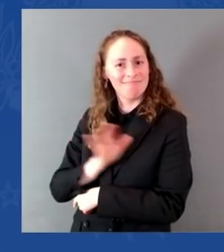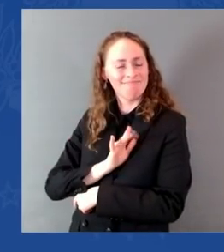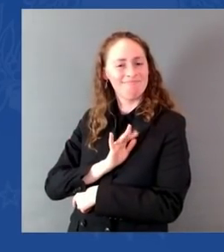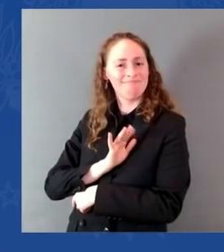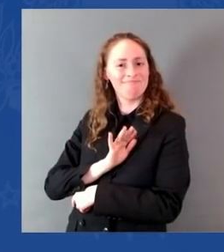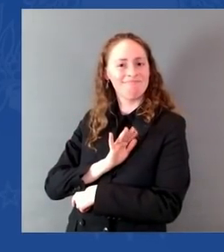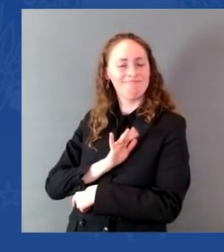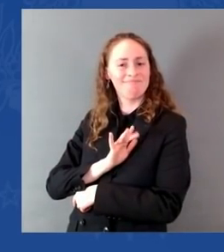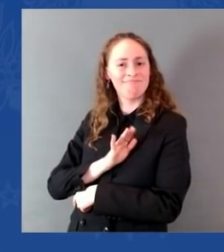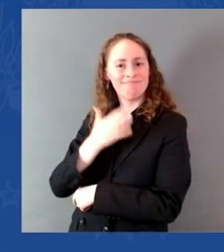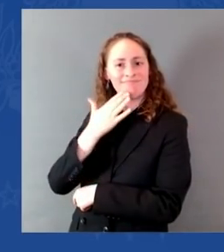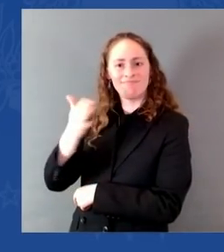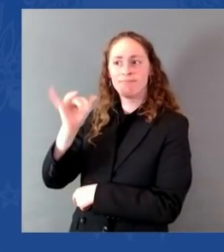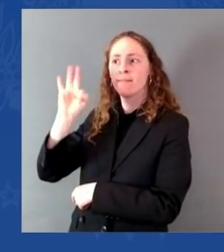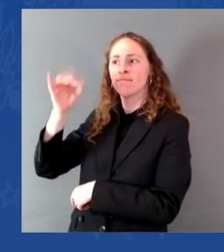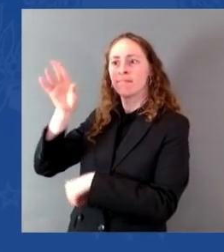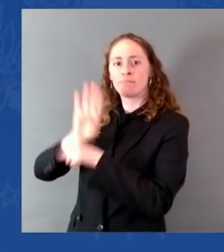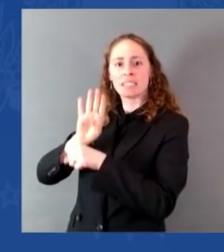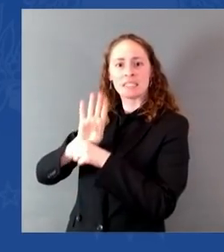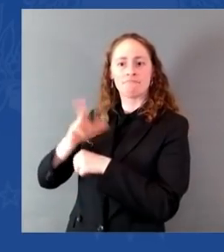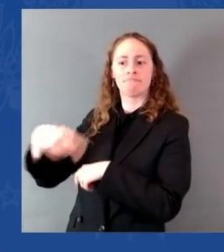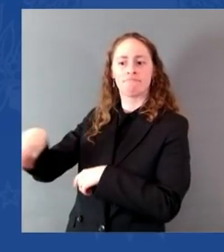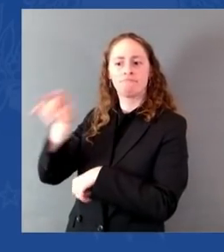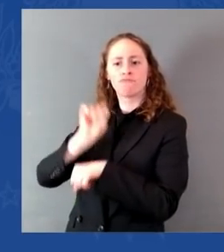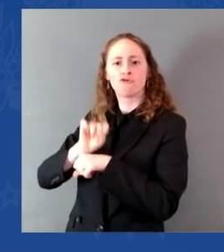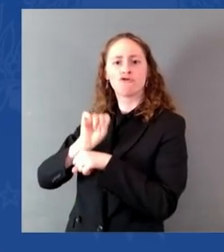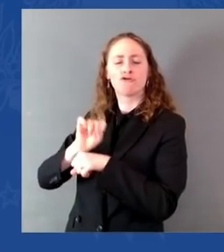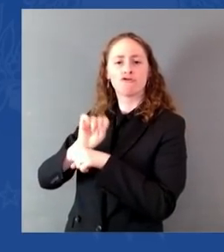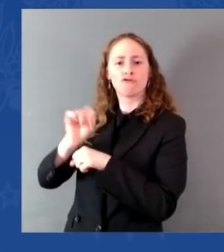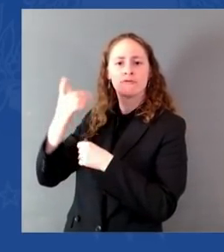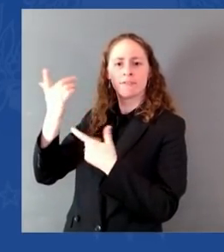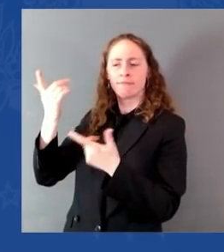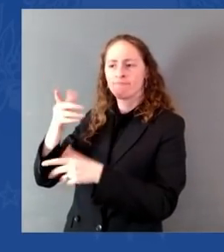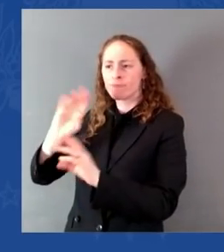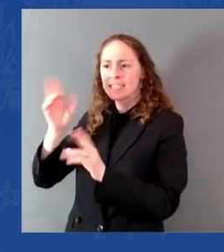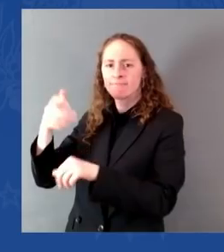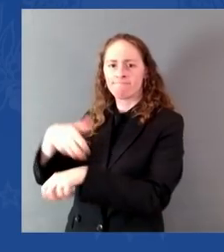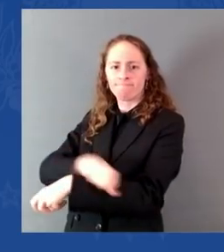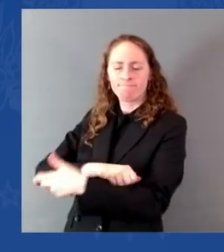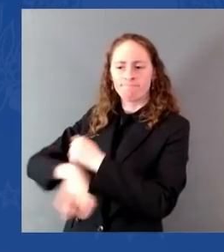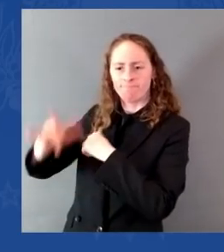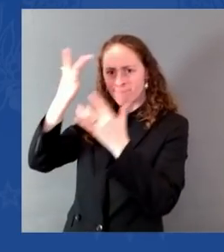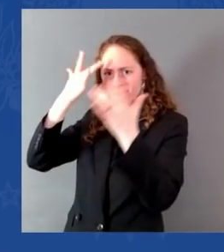I'm a capitalist. I always have -- I'm a good friend of Bernie's, but we disagree.